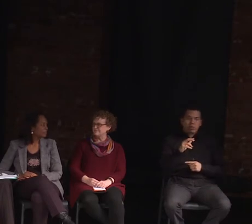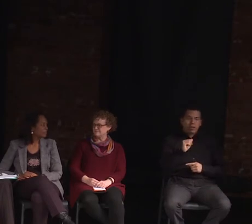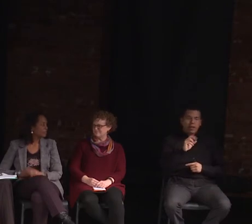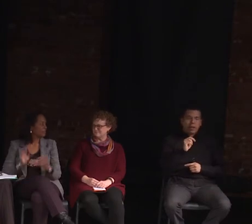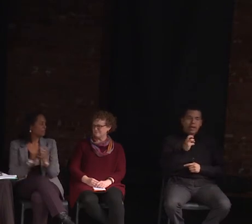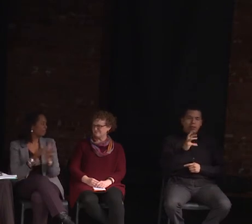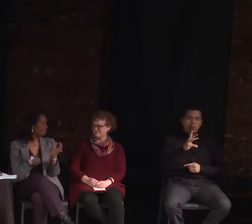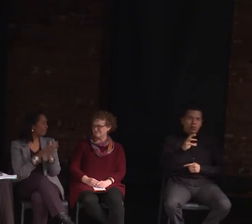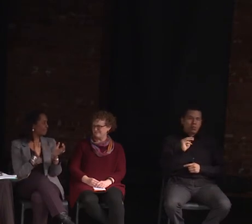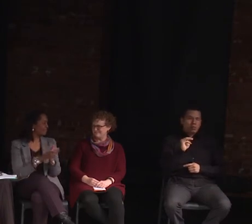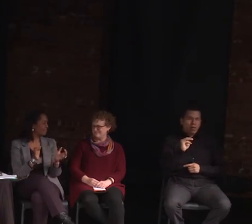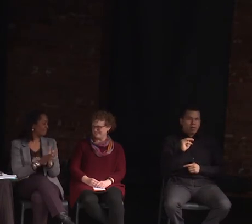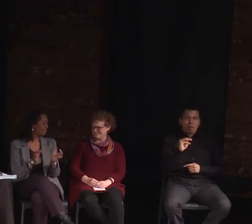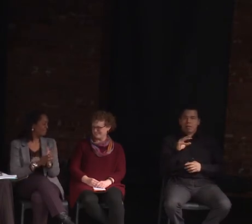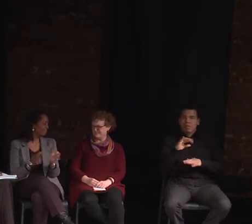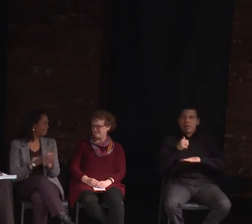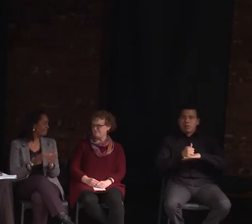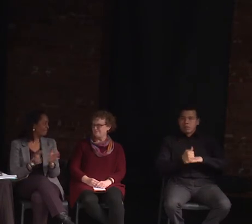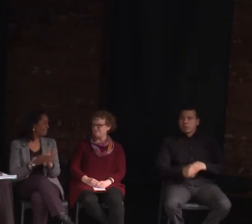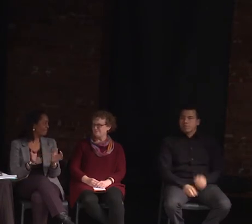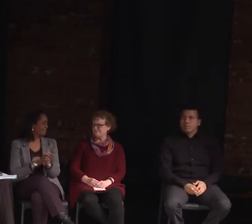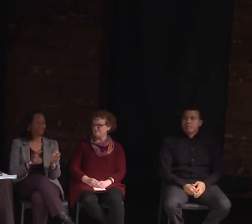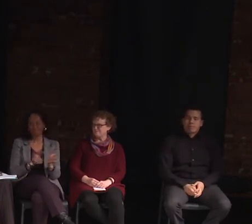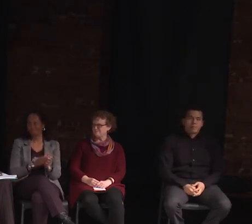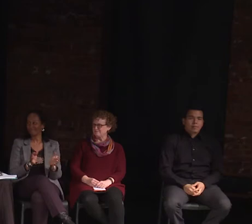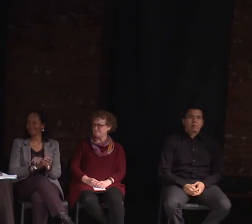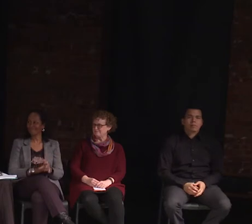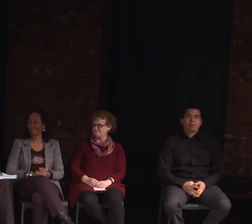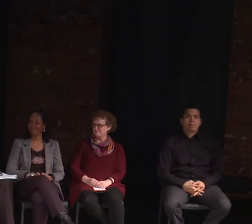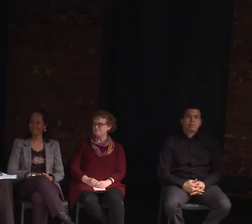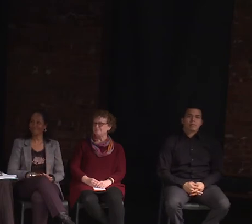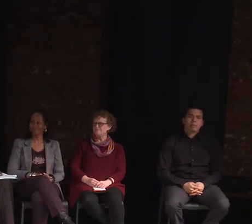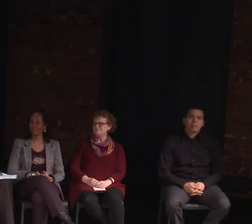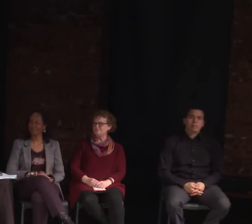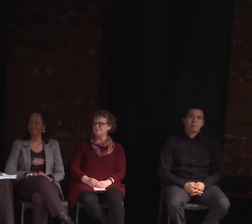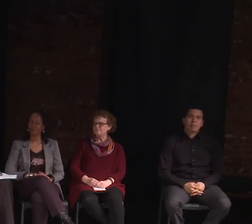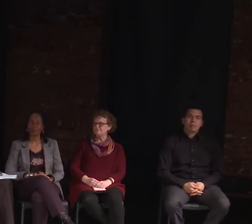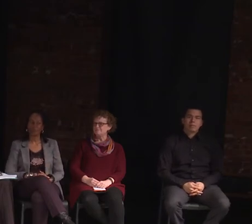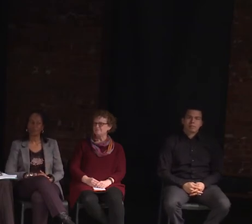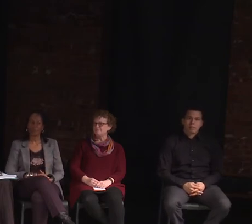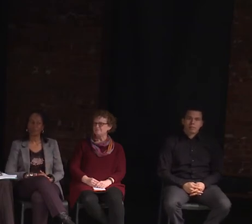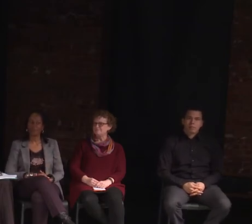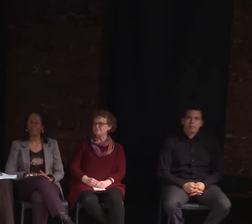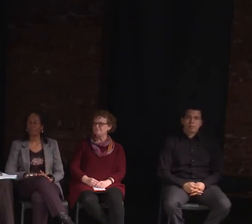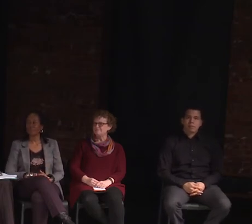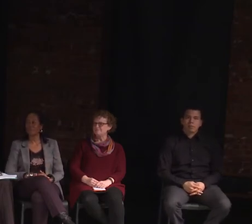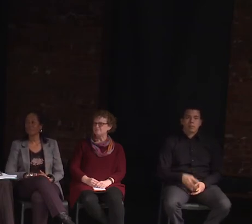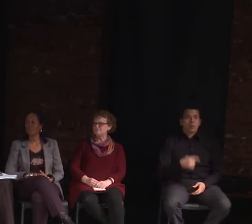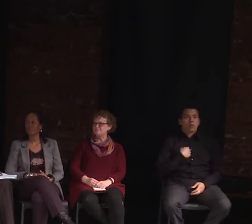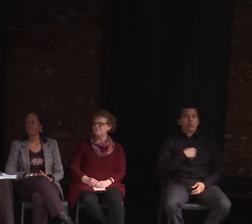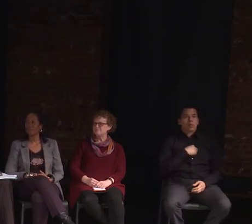Edwin: We're going to have a conversation